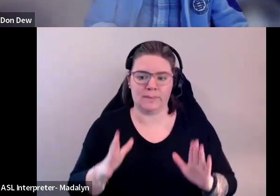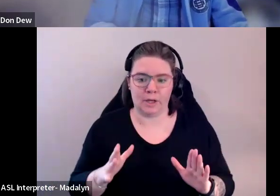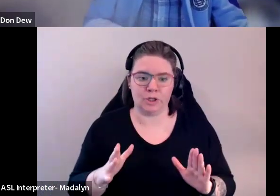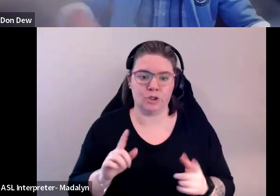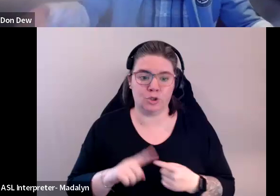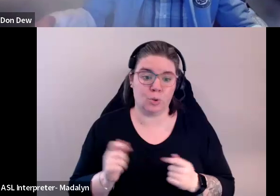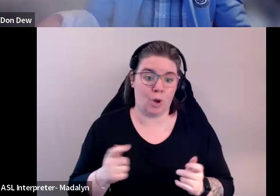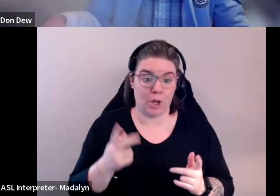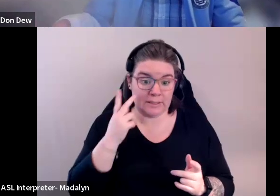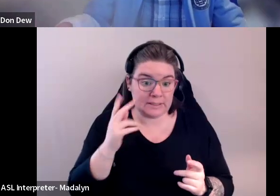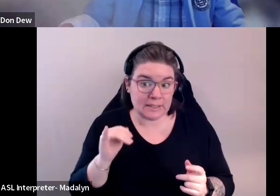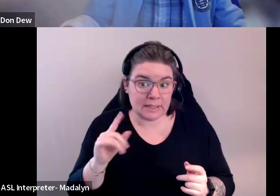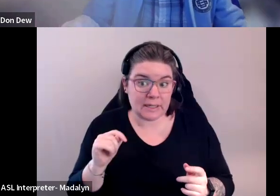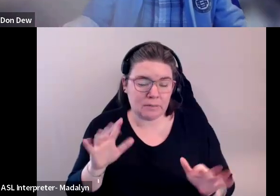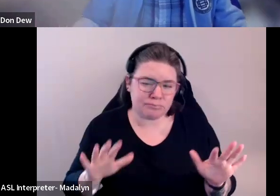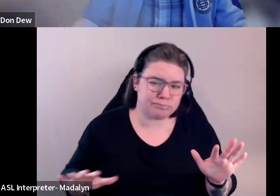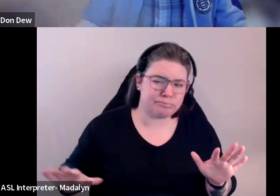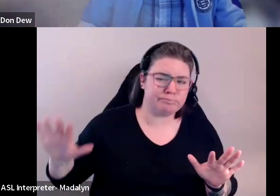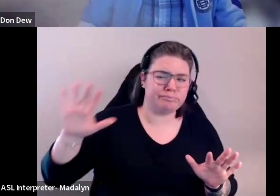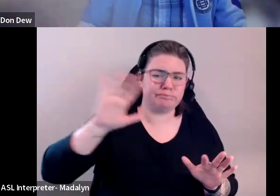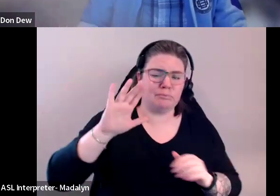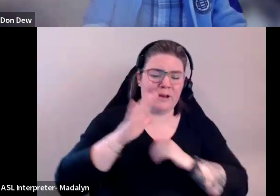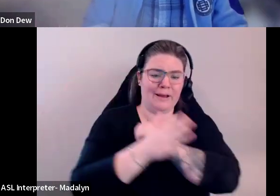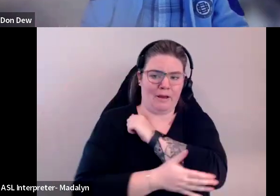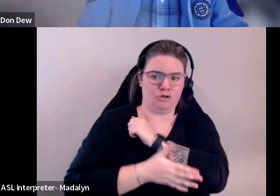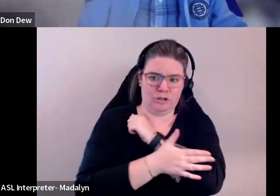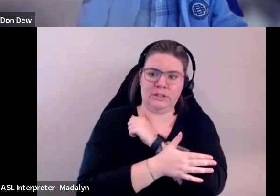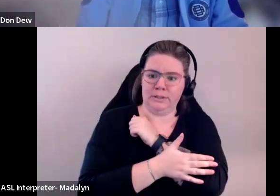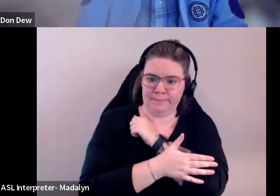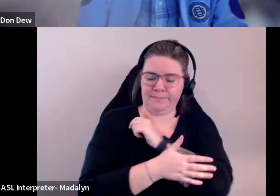Don Dew: But all across the country, you know it's it's doing that, and Don Dew: I